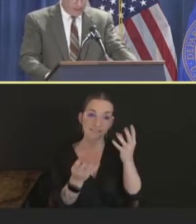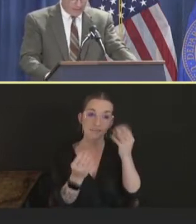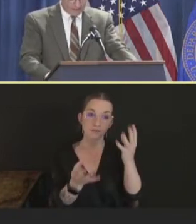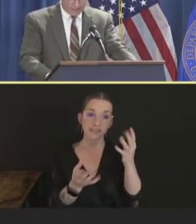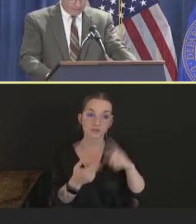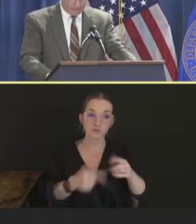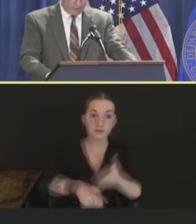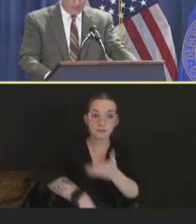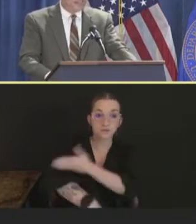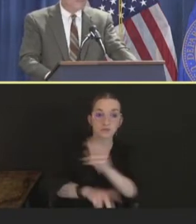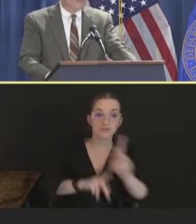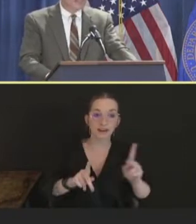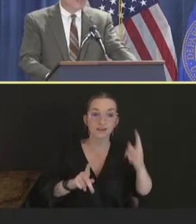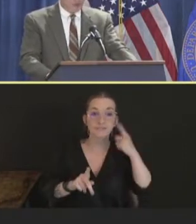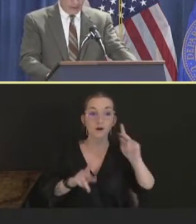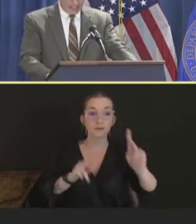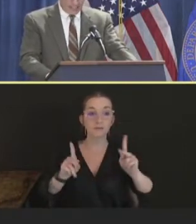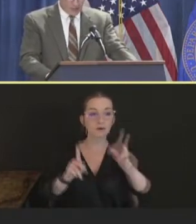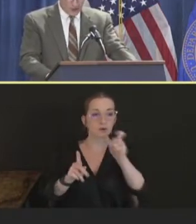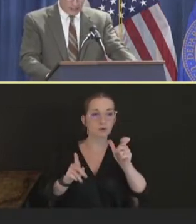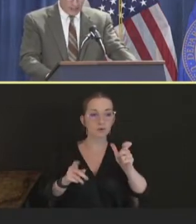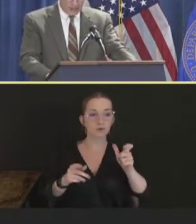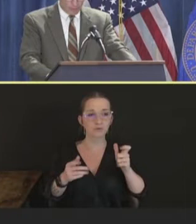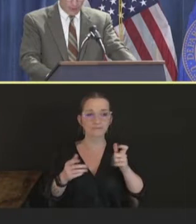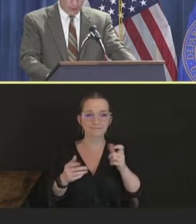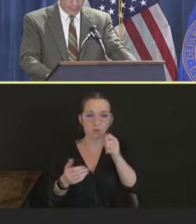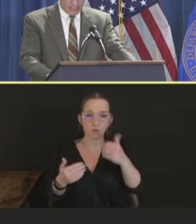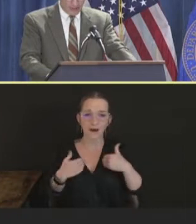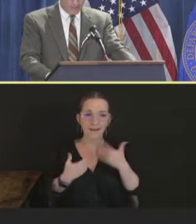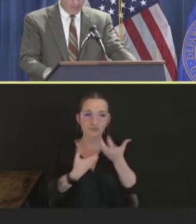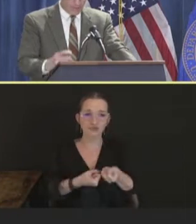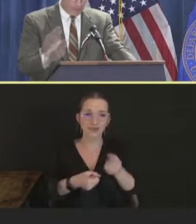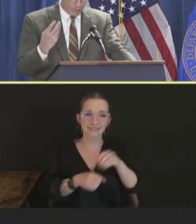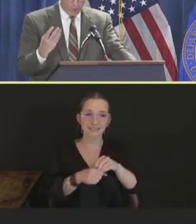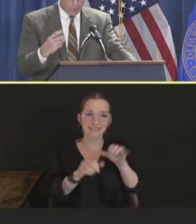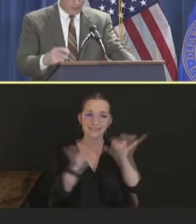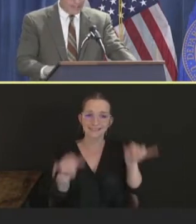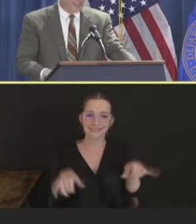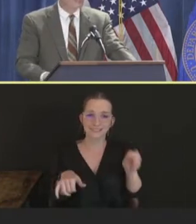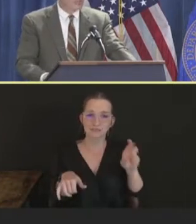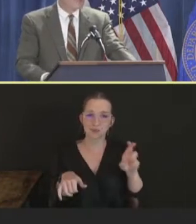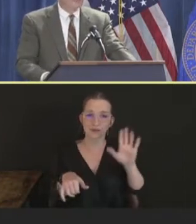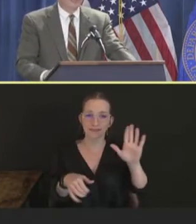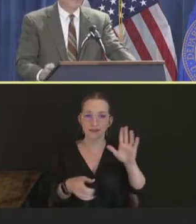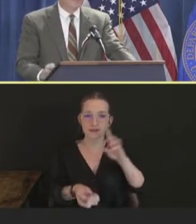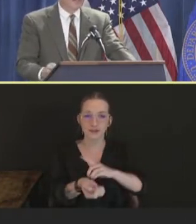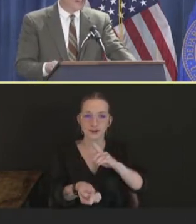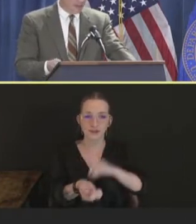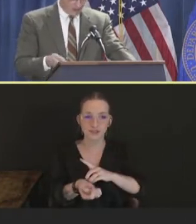And just emphasize the training should establish criteria for the appropriate inclusive delivery